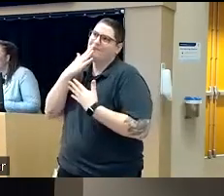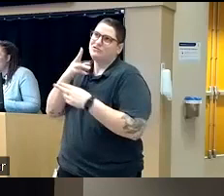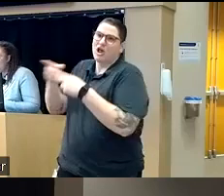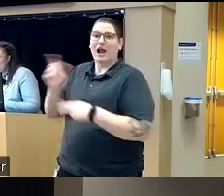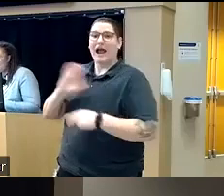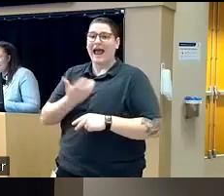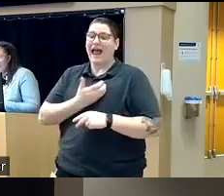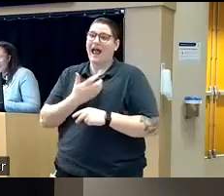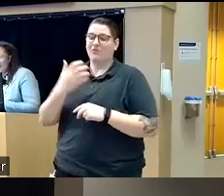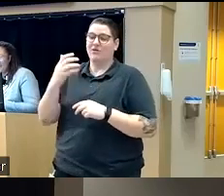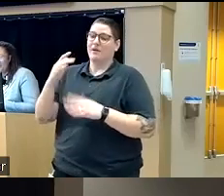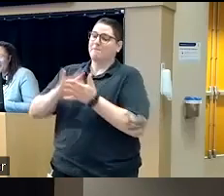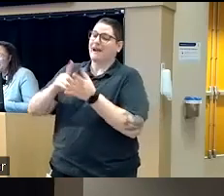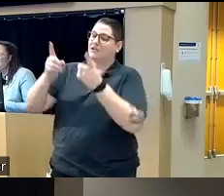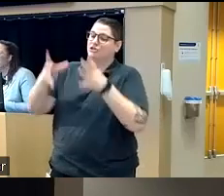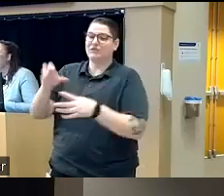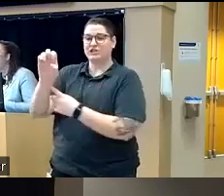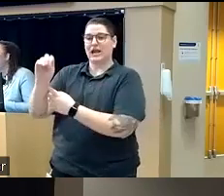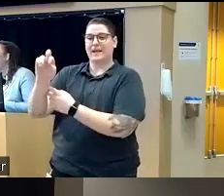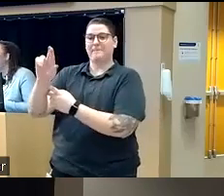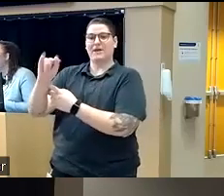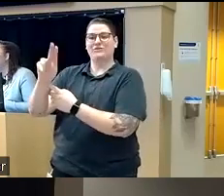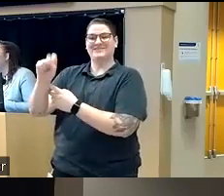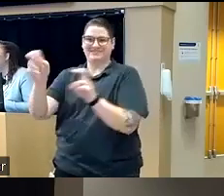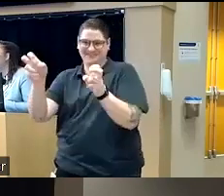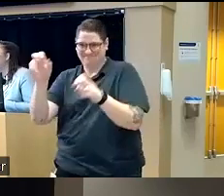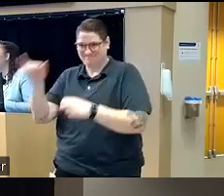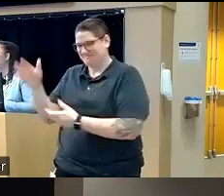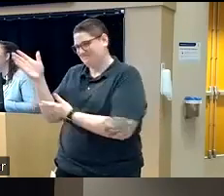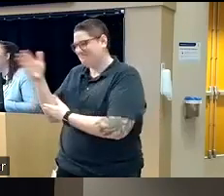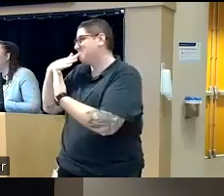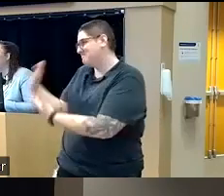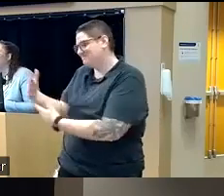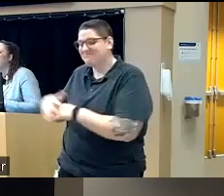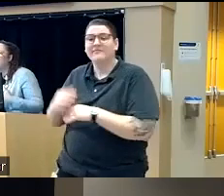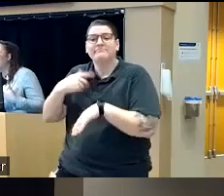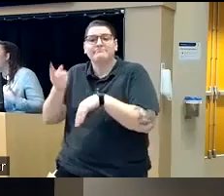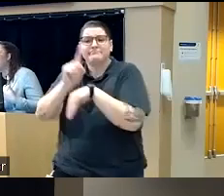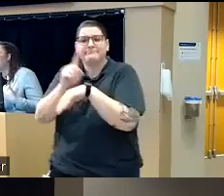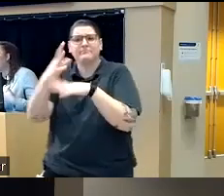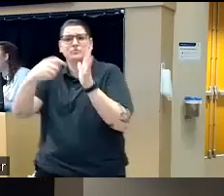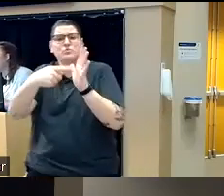director Emeritus um this is just briefly to share about who we are as strong recovery